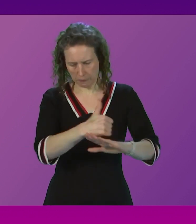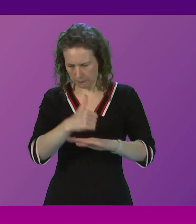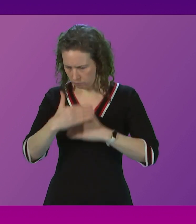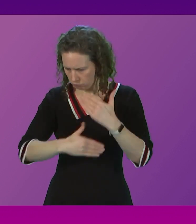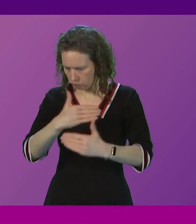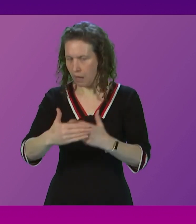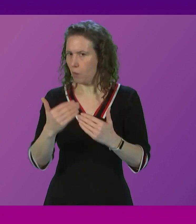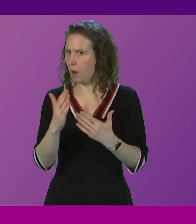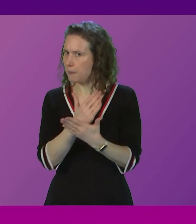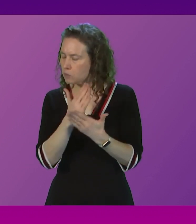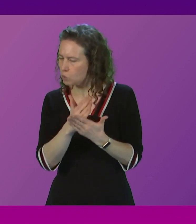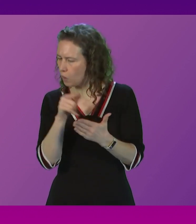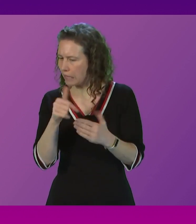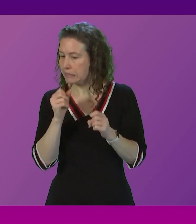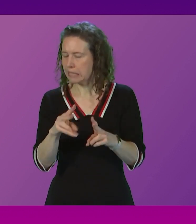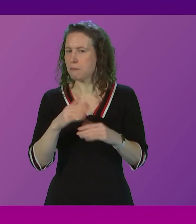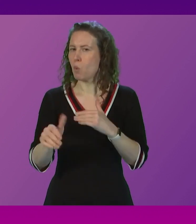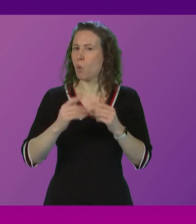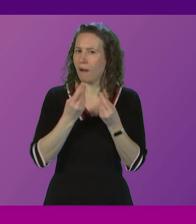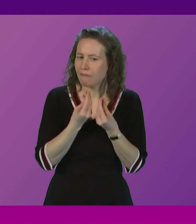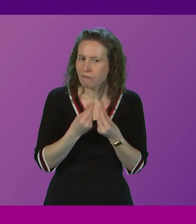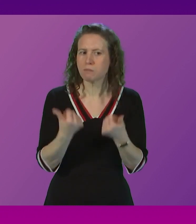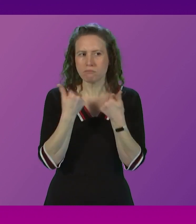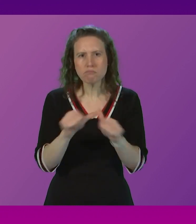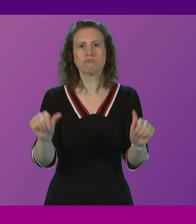to help to make the scheme more efficient and reduce costs. Last week, for example,